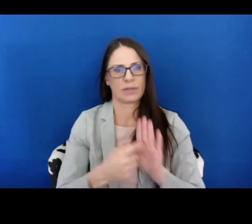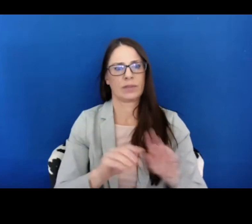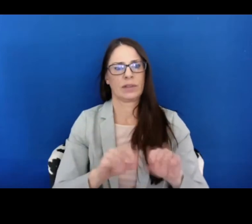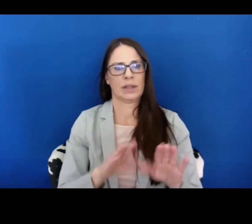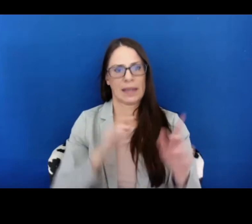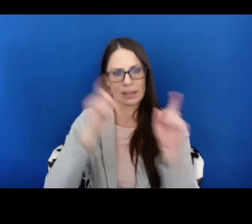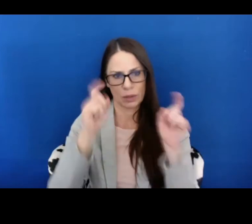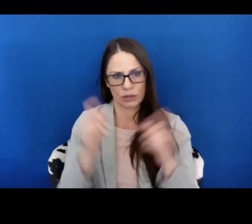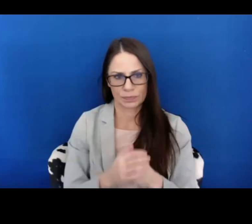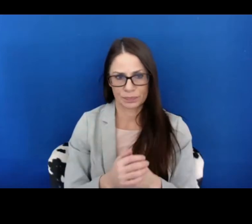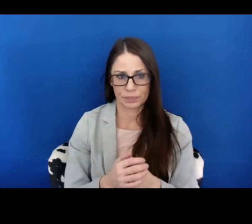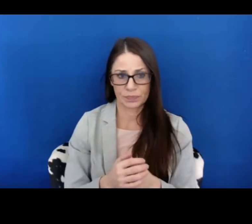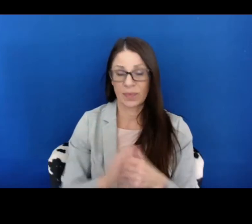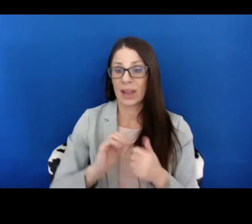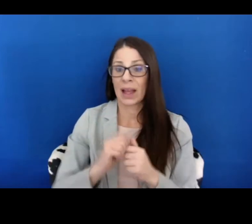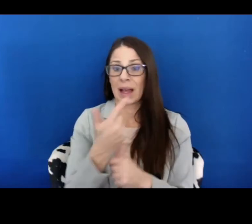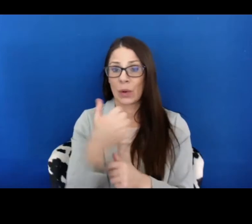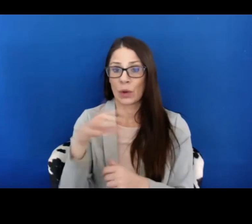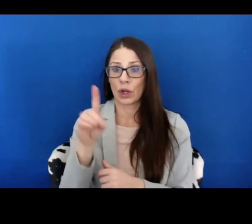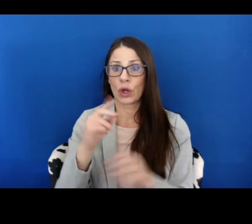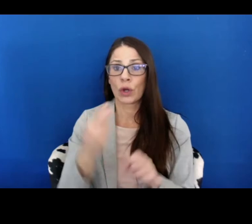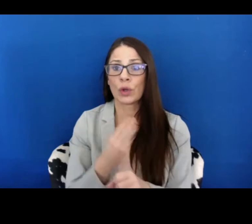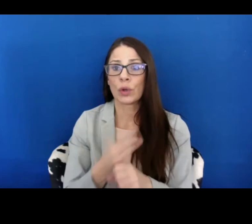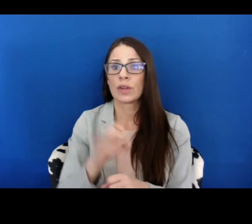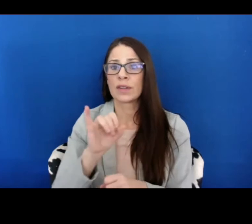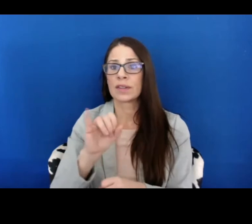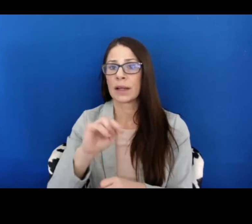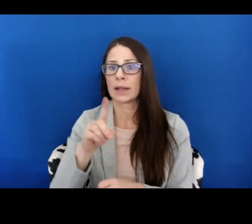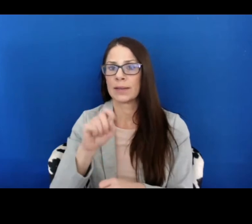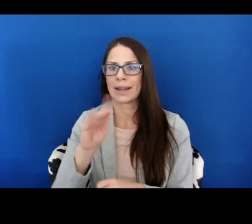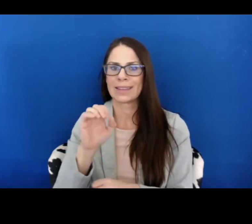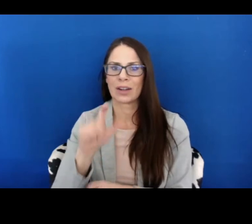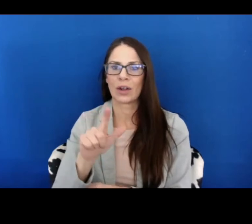15:18:15 And the way that God uses index sickle expressions, it's nothing like myself and